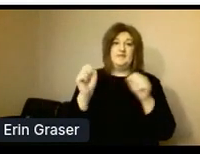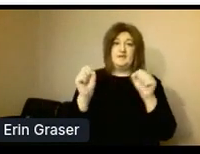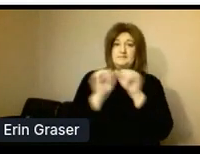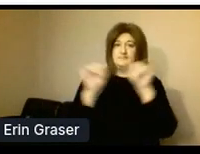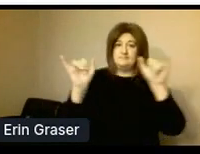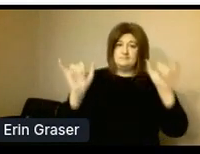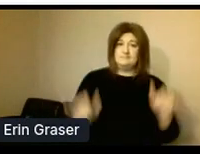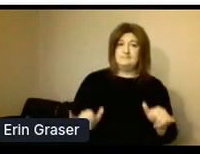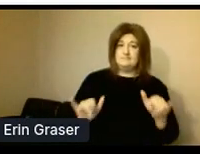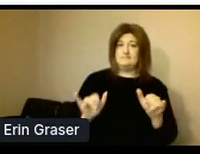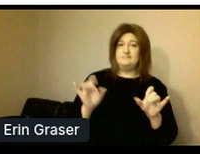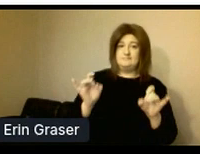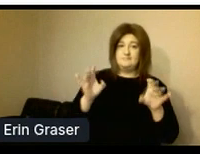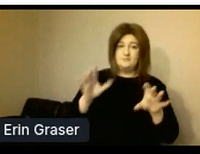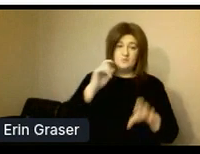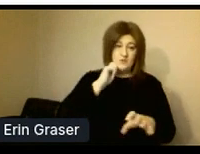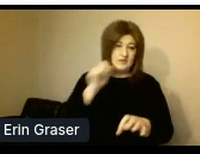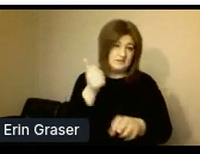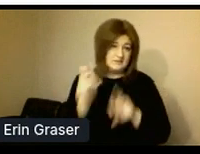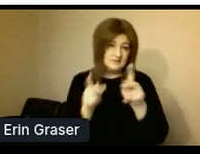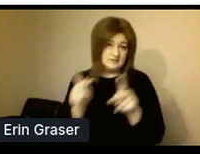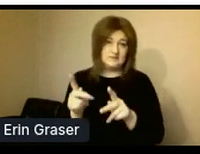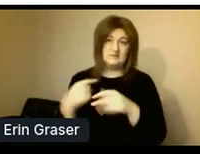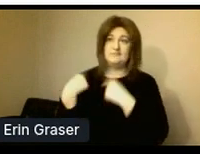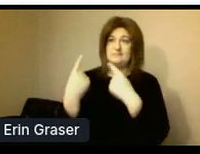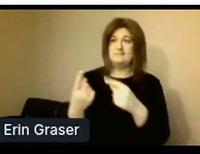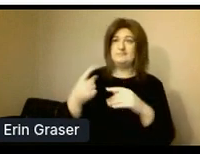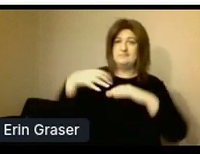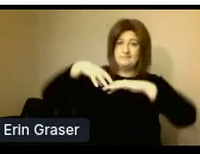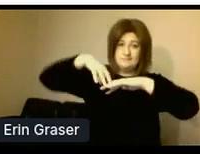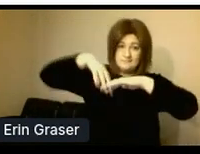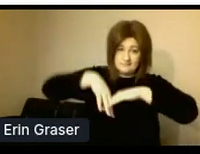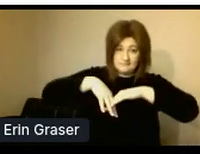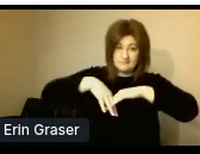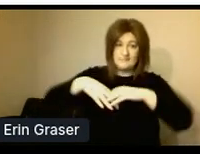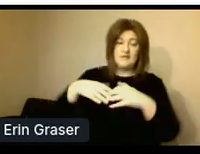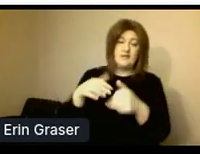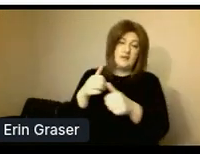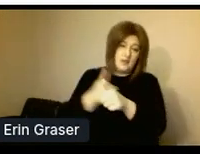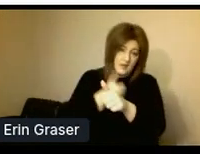And it's evident in outcomes of every structure.